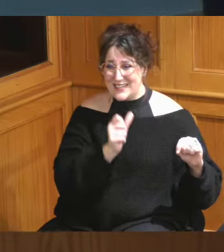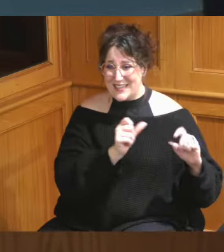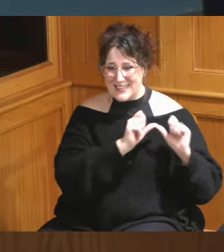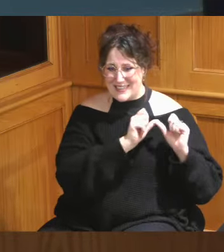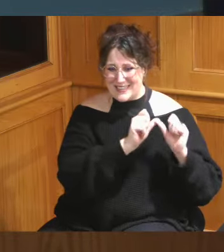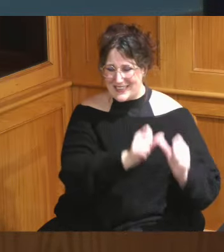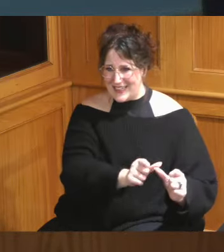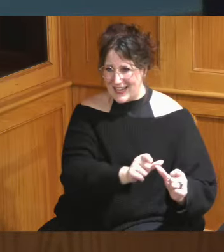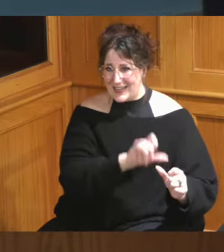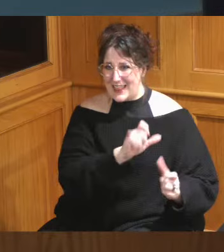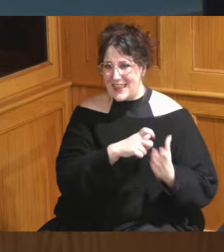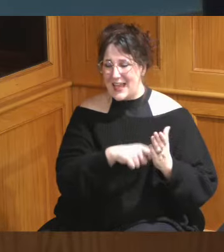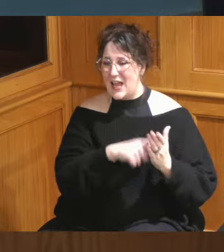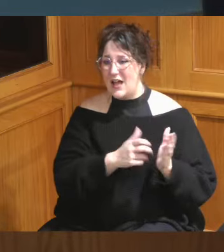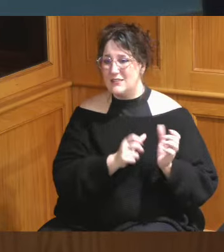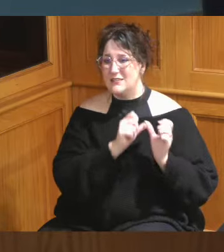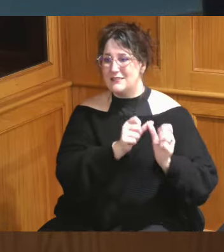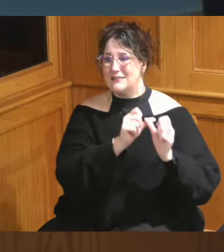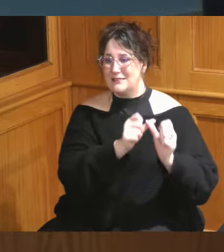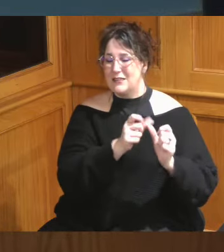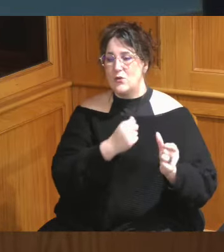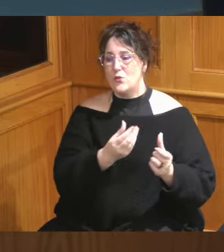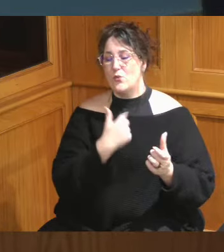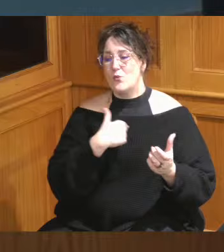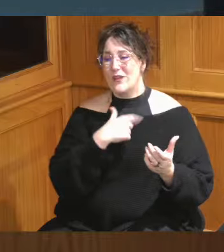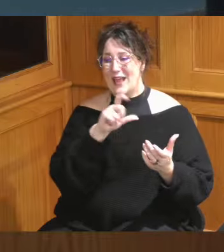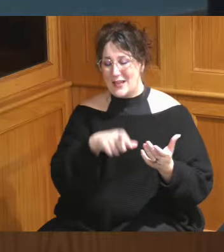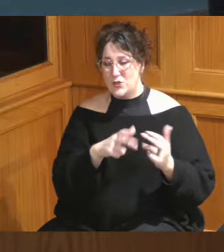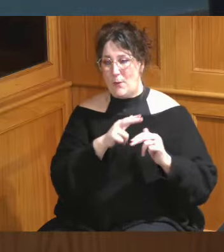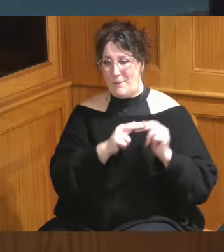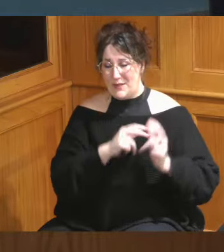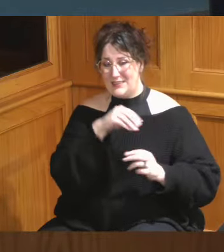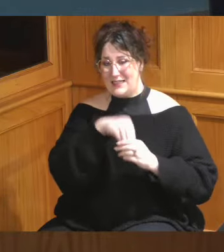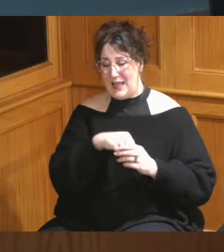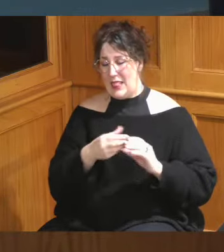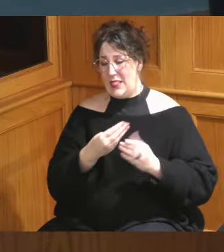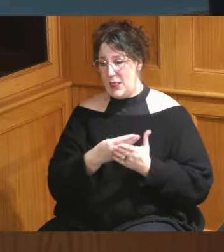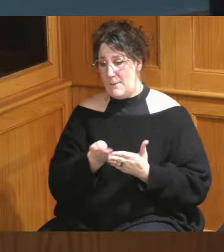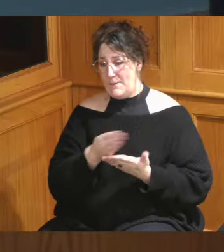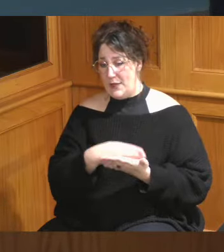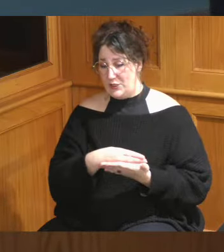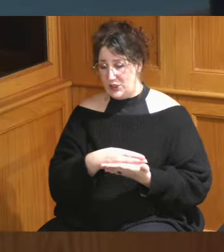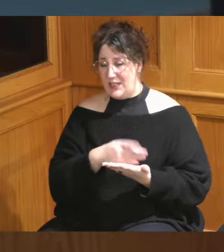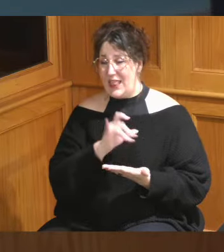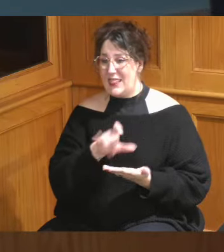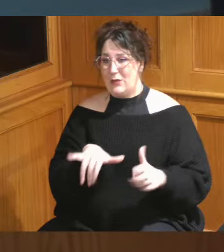costs are ongoing. So we had to build that into the budget which was a a significant challenge. so